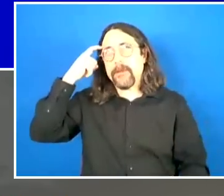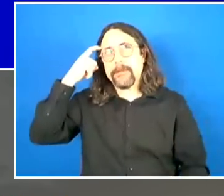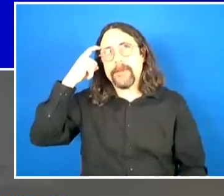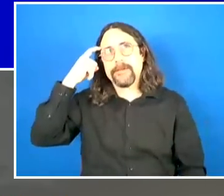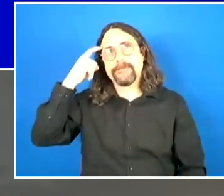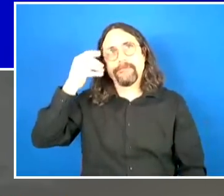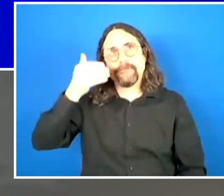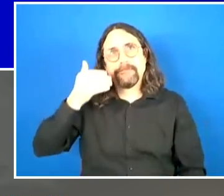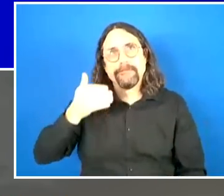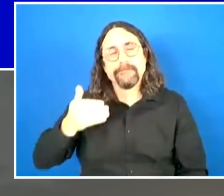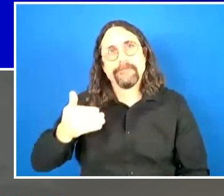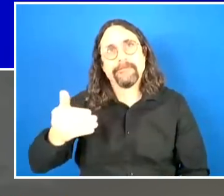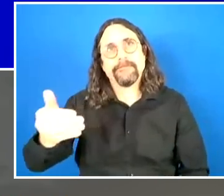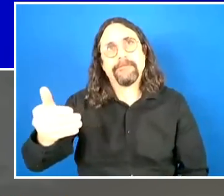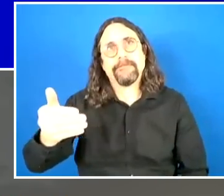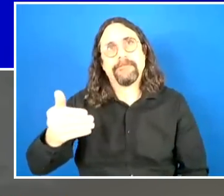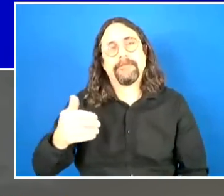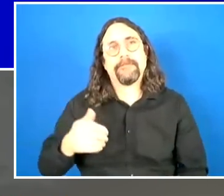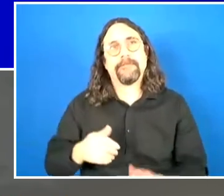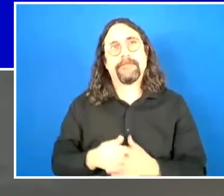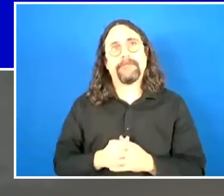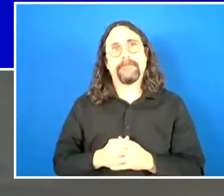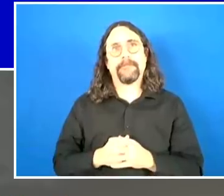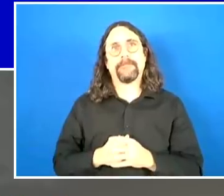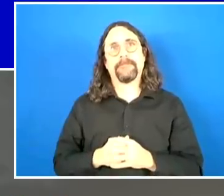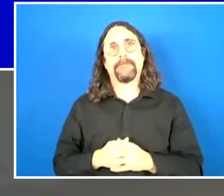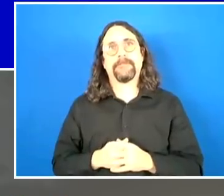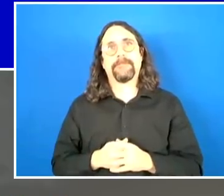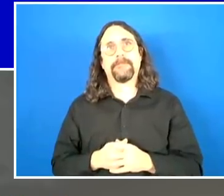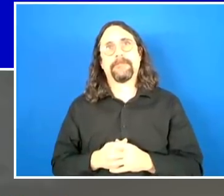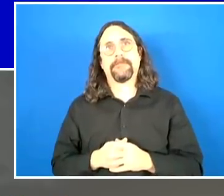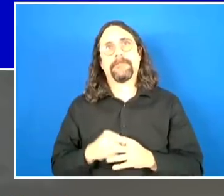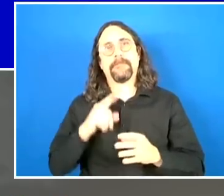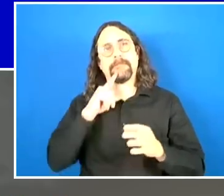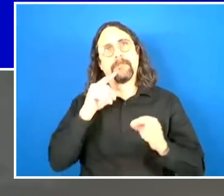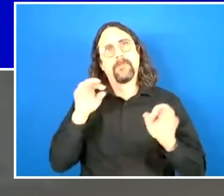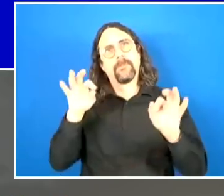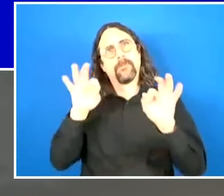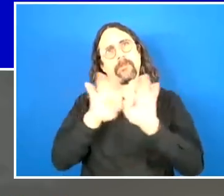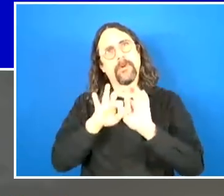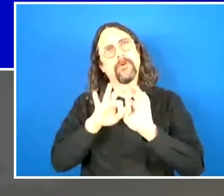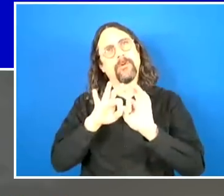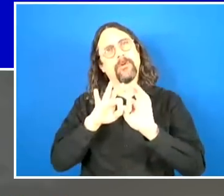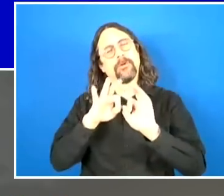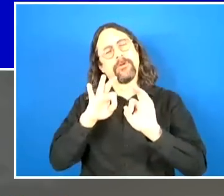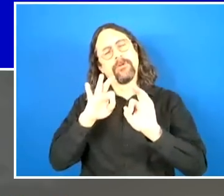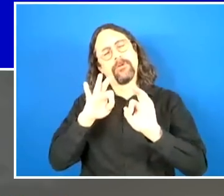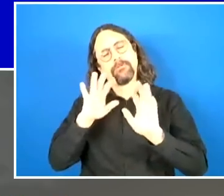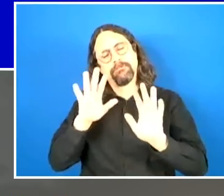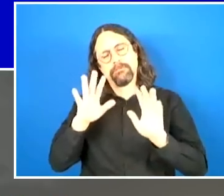THA.T SOWE HAVE TO CONTINUE TO HAVE HIGH EXPECTATIONS FOR THEM. WE HAVE TO CONTINUE TO TAKE